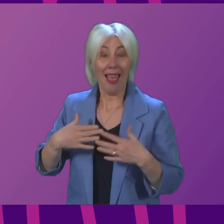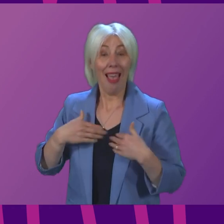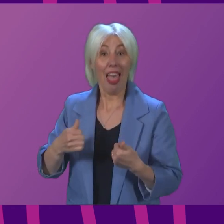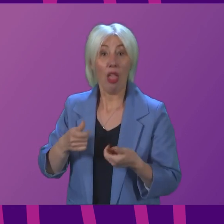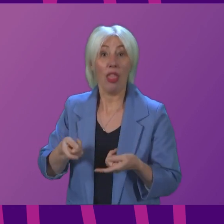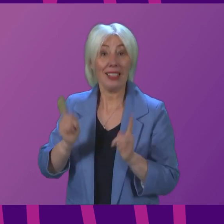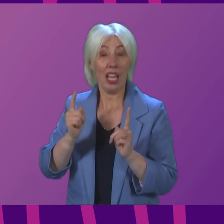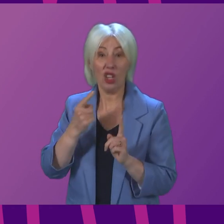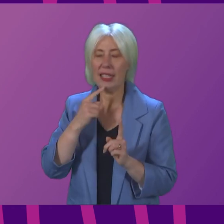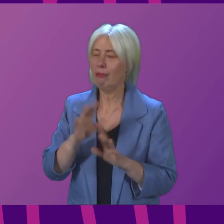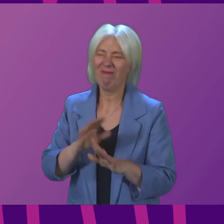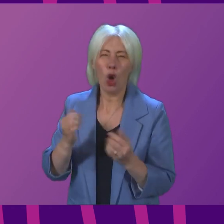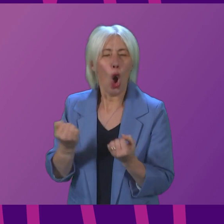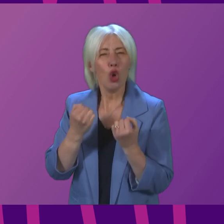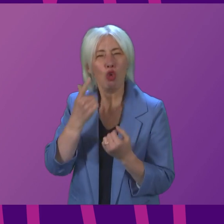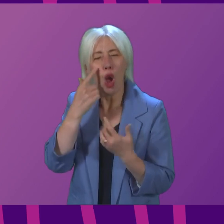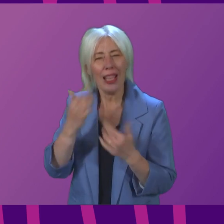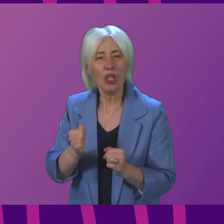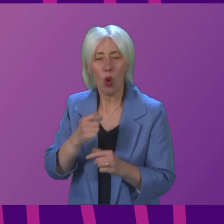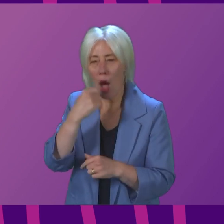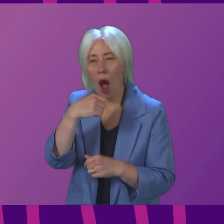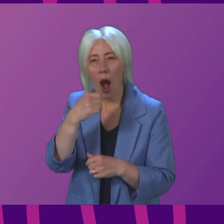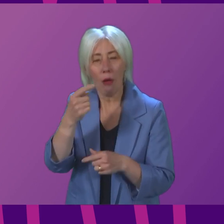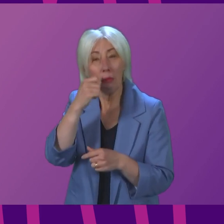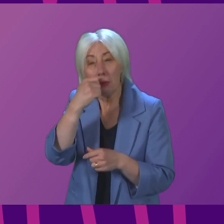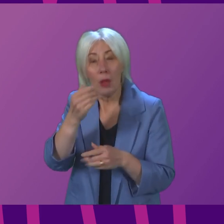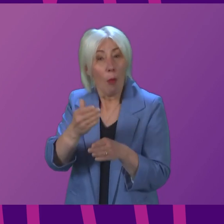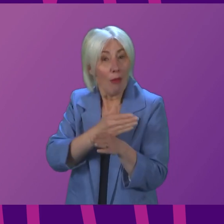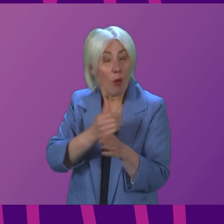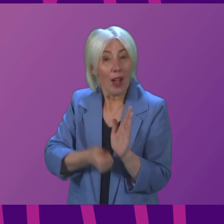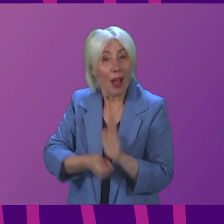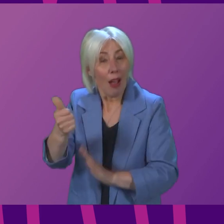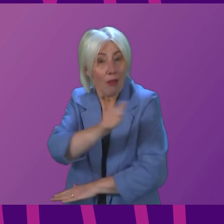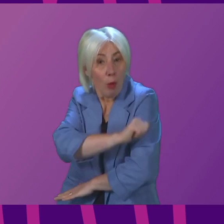still not a strong case for testing patients before discharge, even though testing guidelines